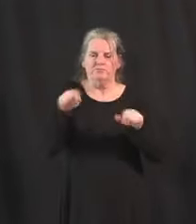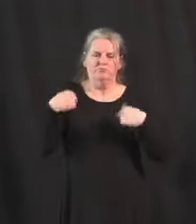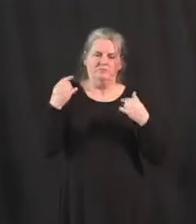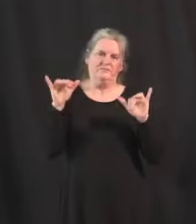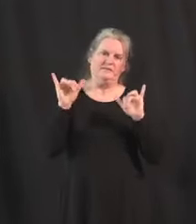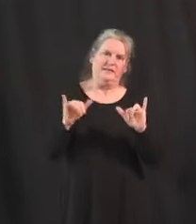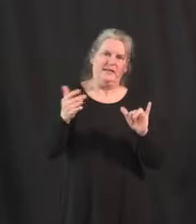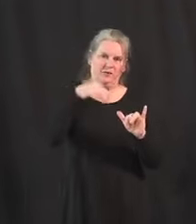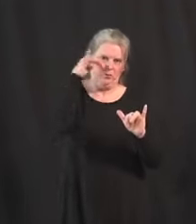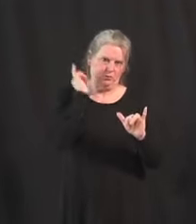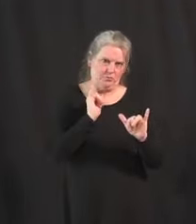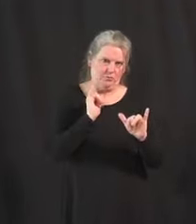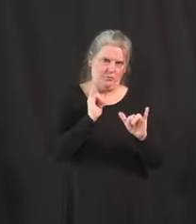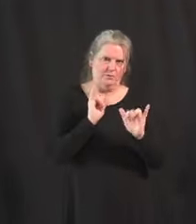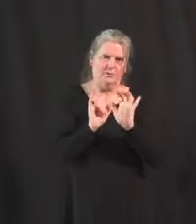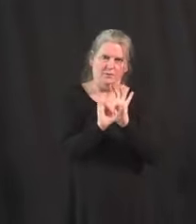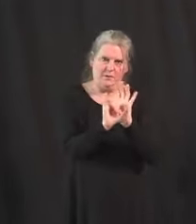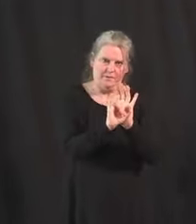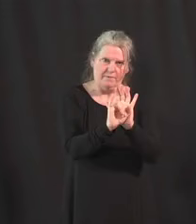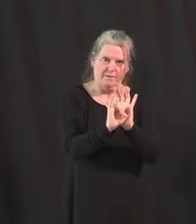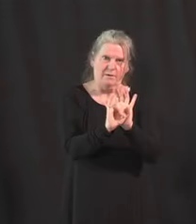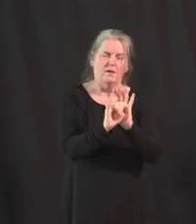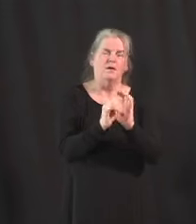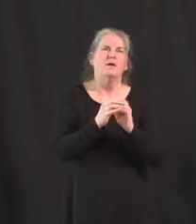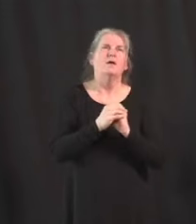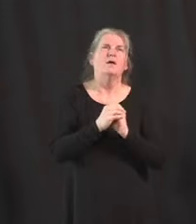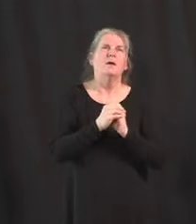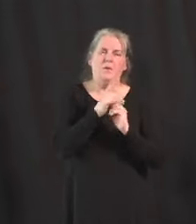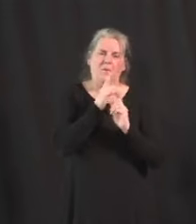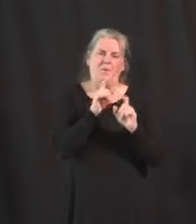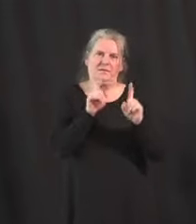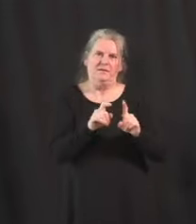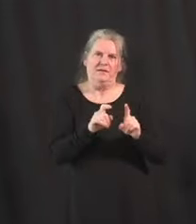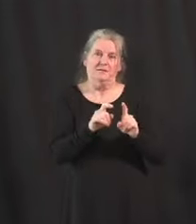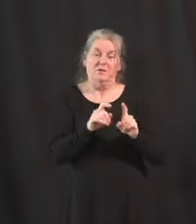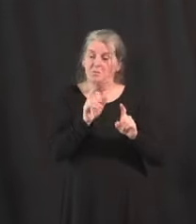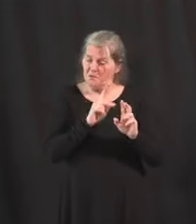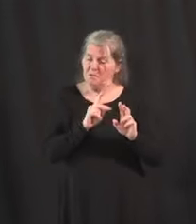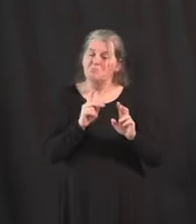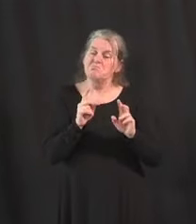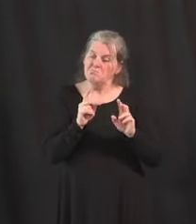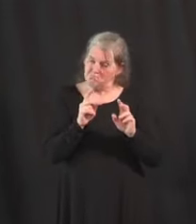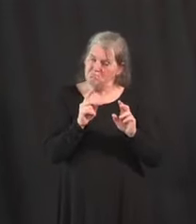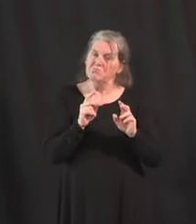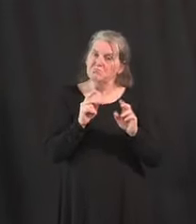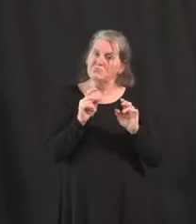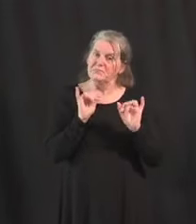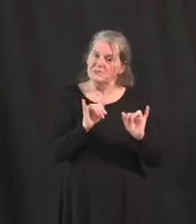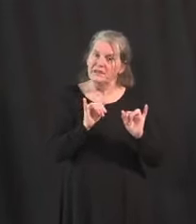EXACTLY WHAT WE WANT IS THAT PEOPLE ARE STAYING IN PLACE NOT TRAVELLING AS MUCH.